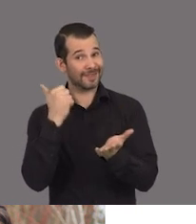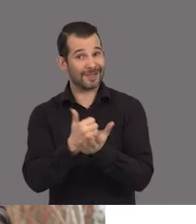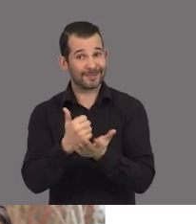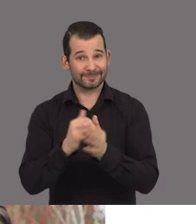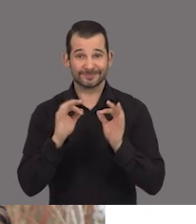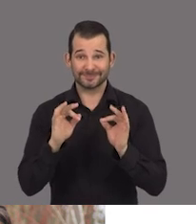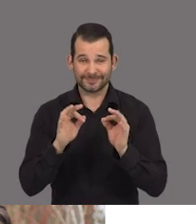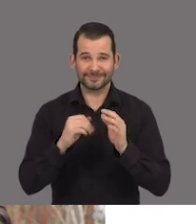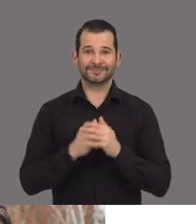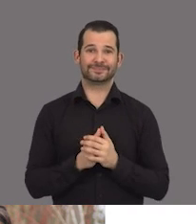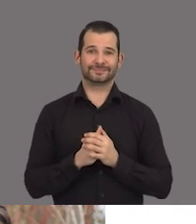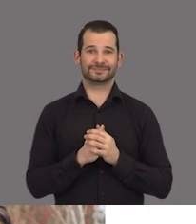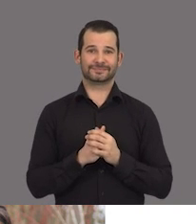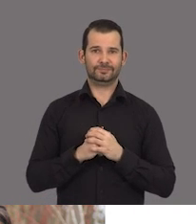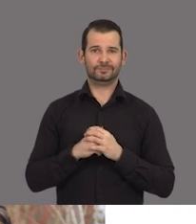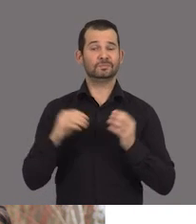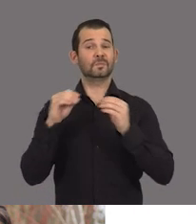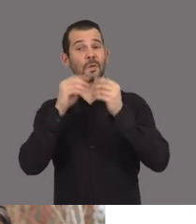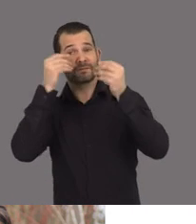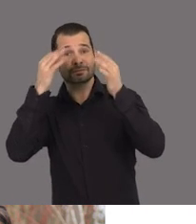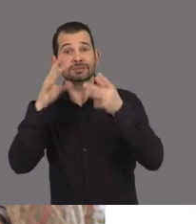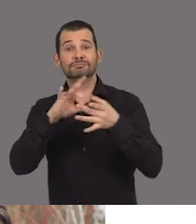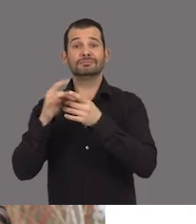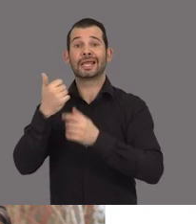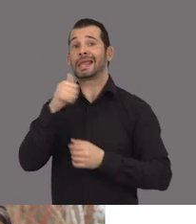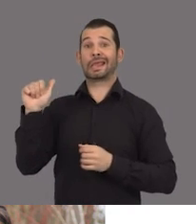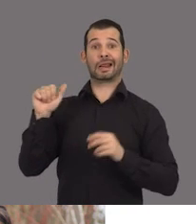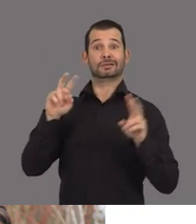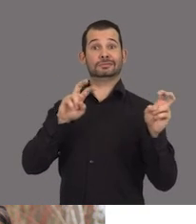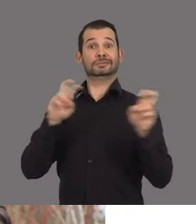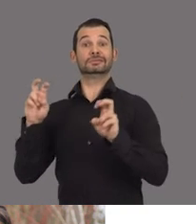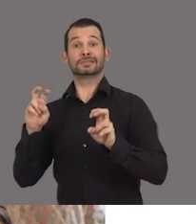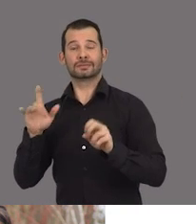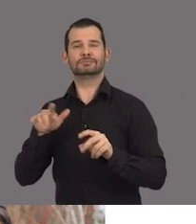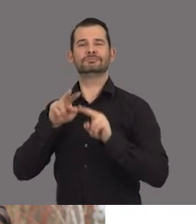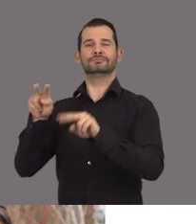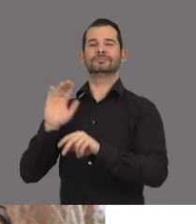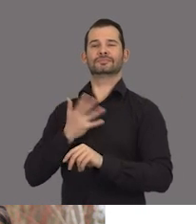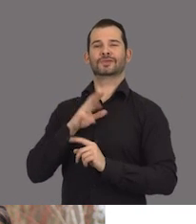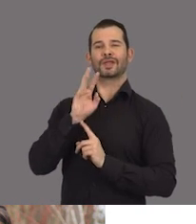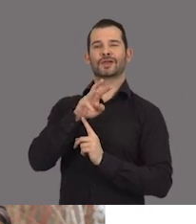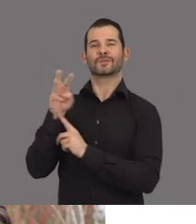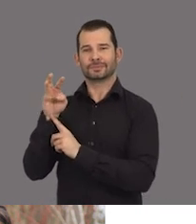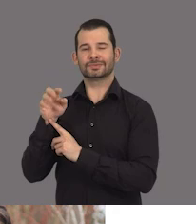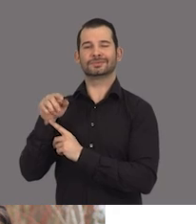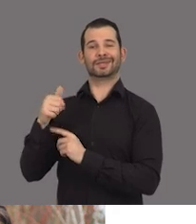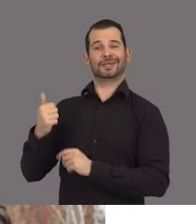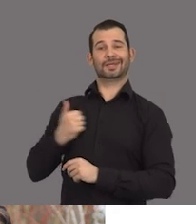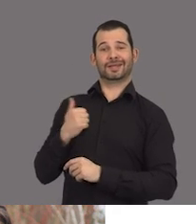For more information on any related topics, visit our webpage at canada.ca/taxes.